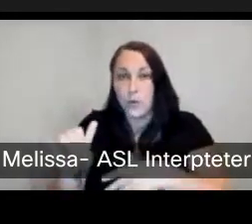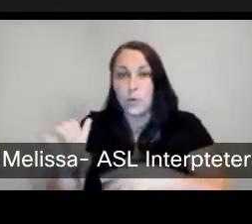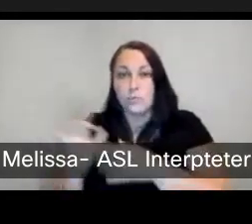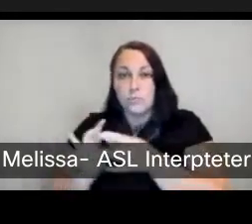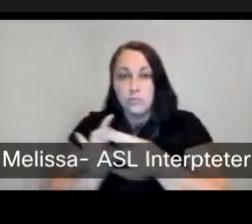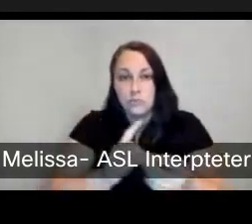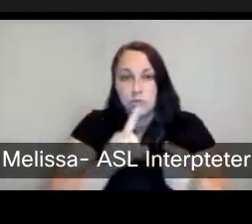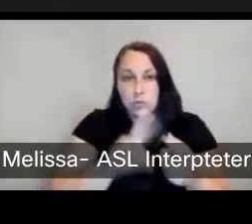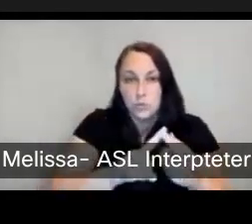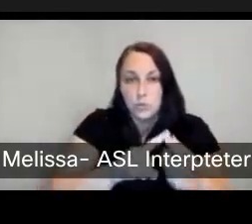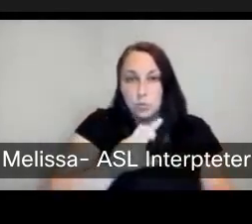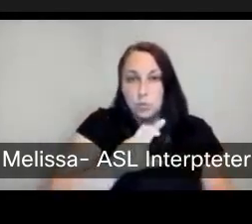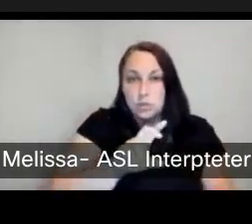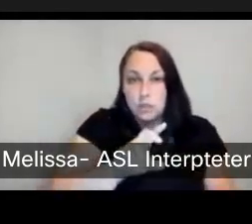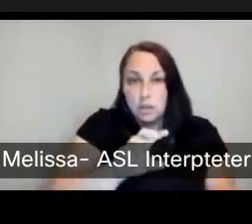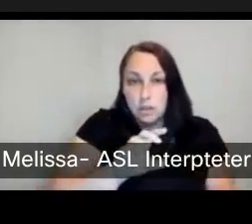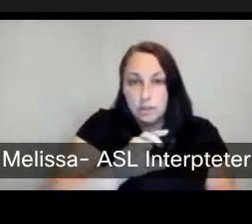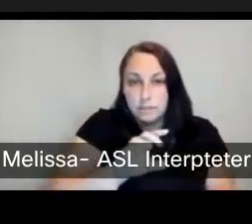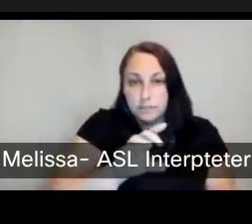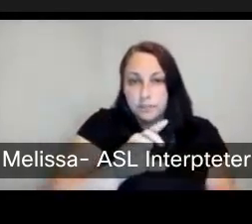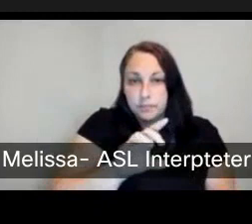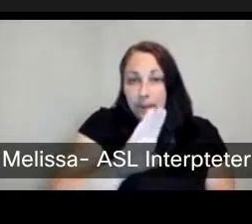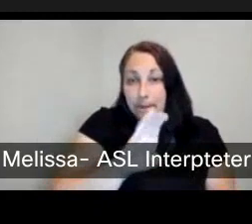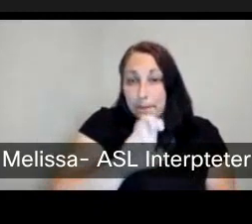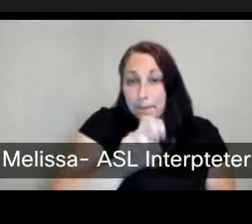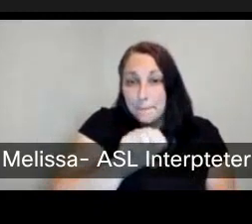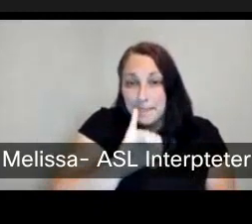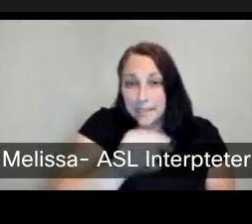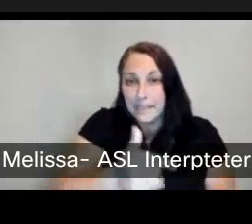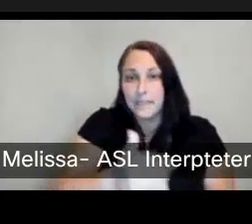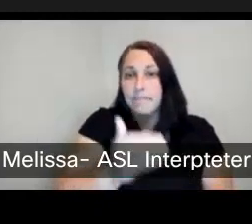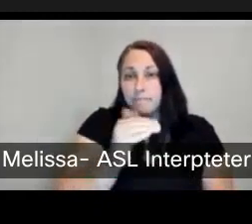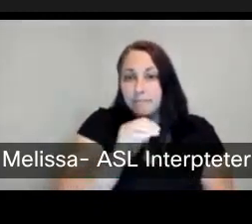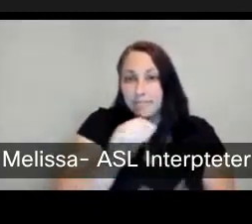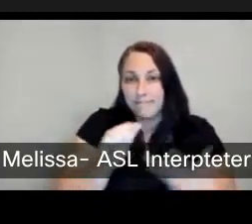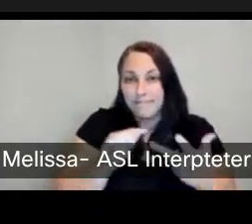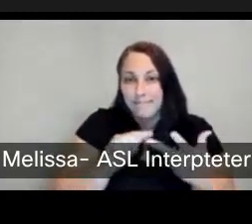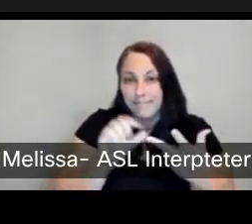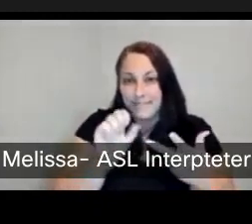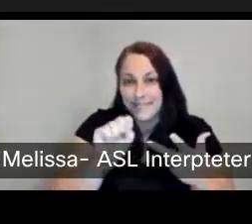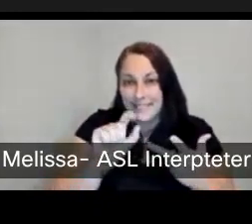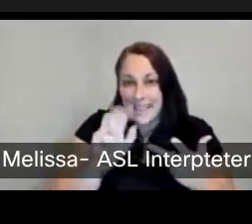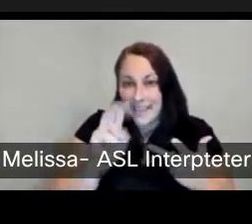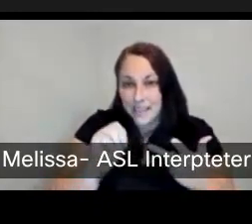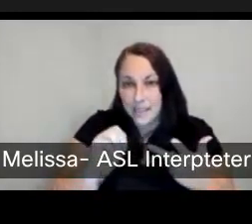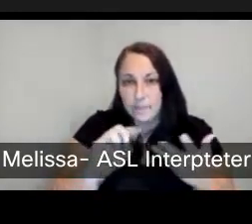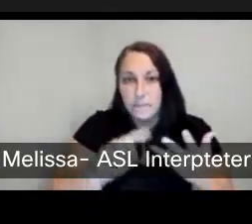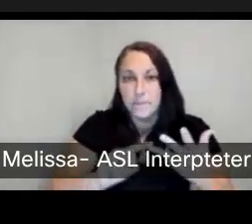Station again at the same one dollar fare so this provides another low fare option to connect these